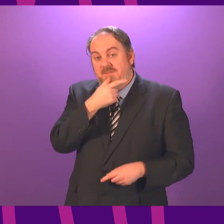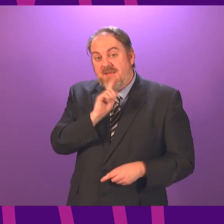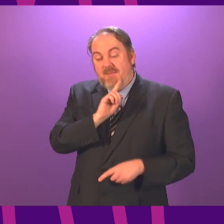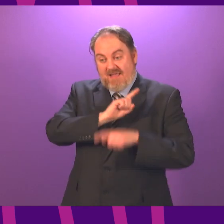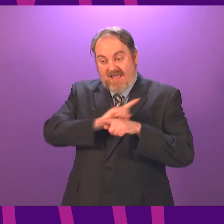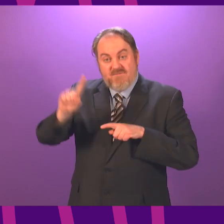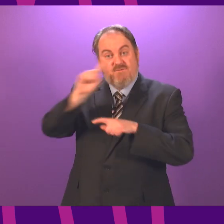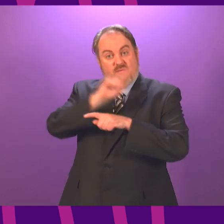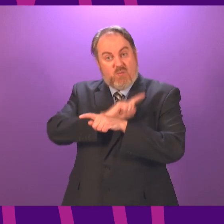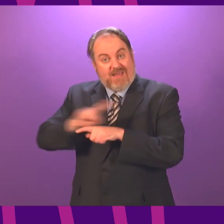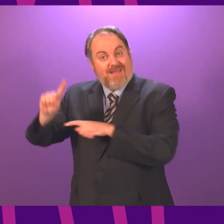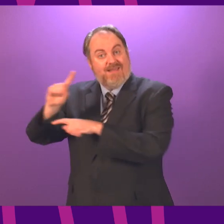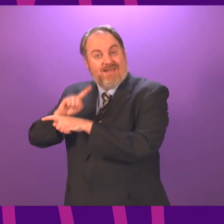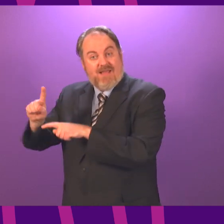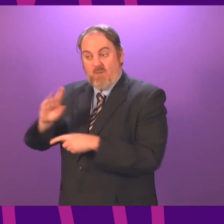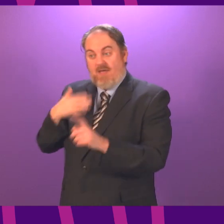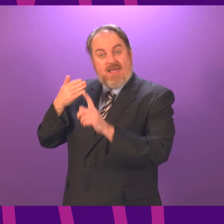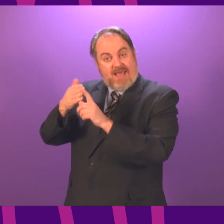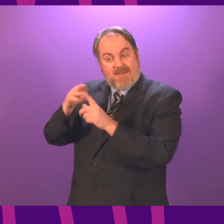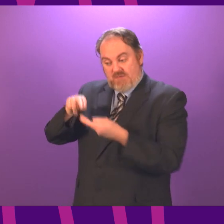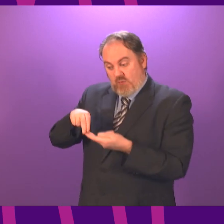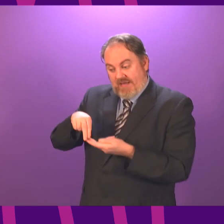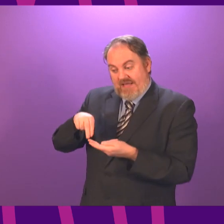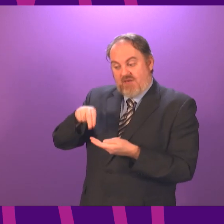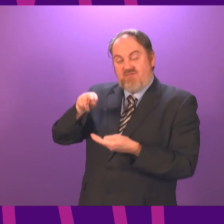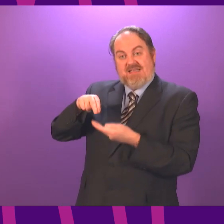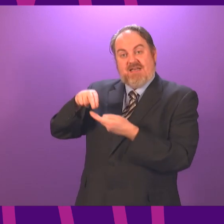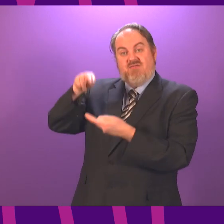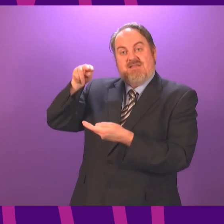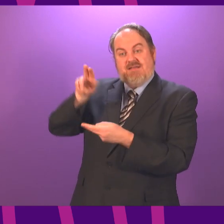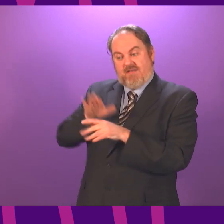further in the later stages of the programme, but we have to have the supplies of vaccine